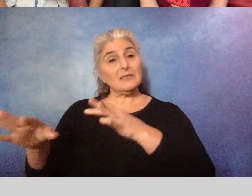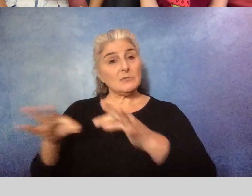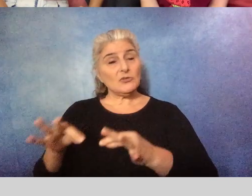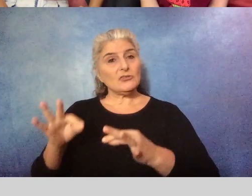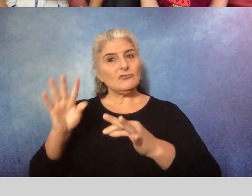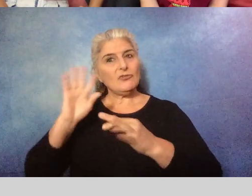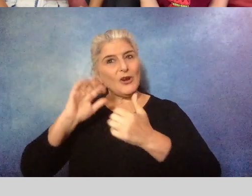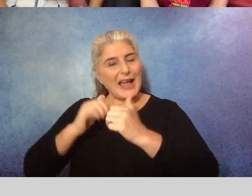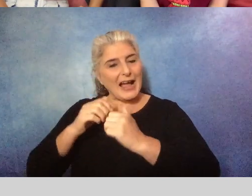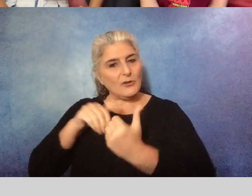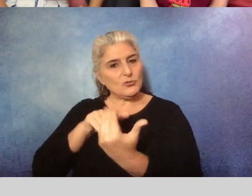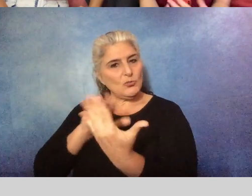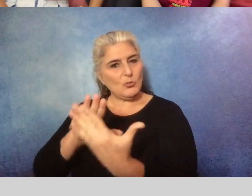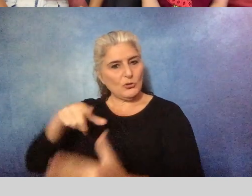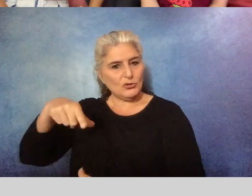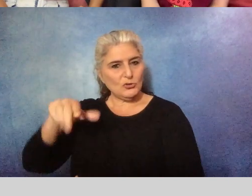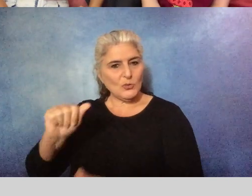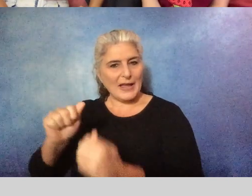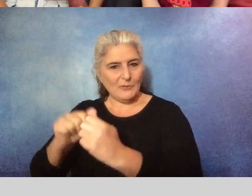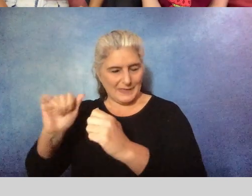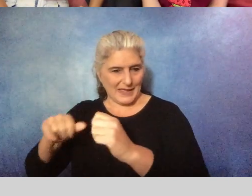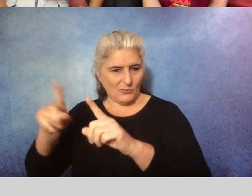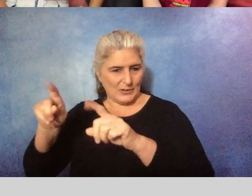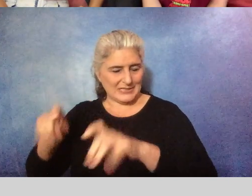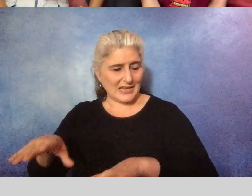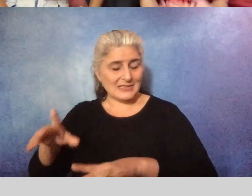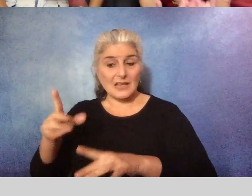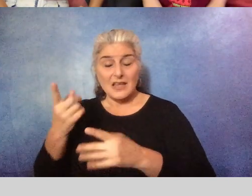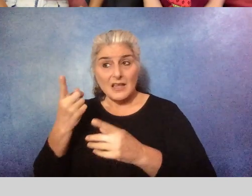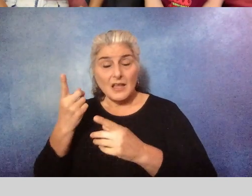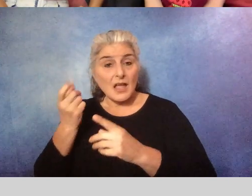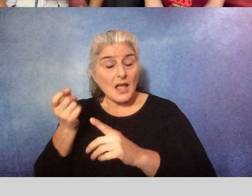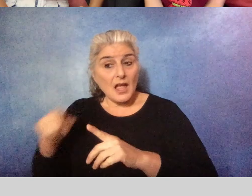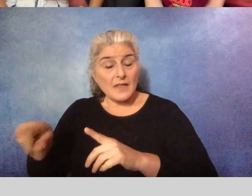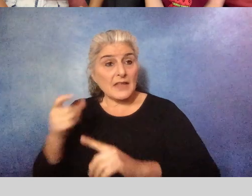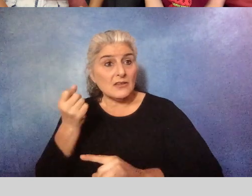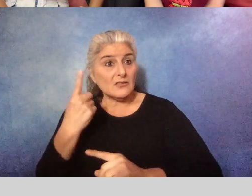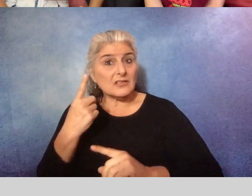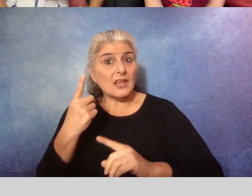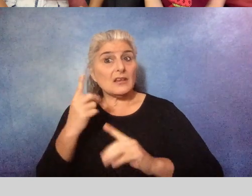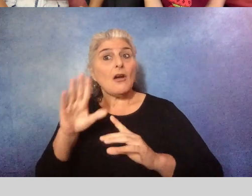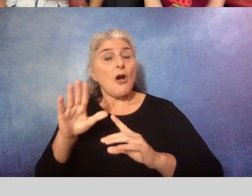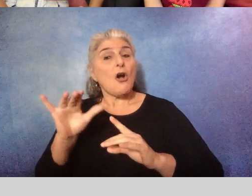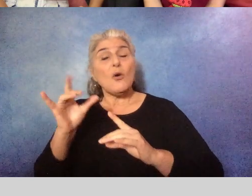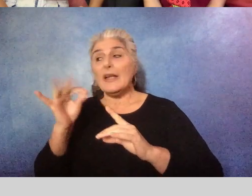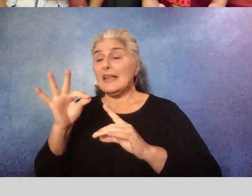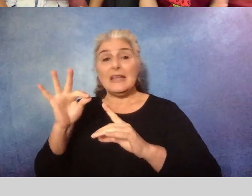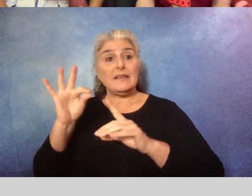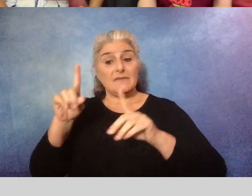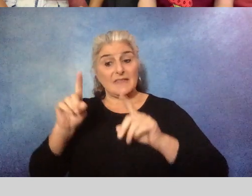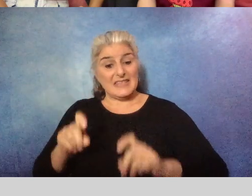And they finally understand, understood that if you want something else from the task purpose